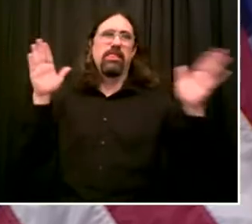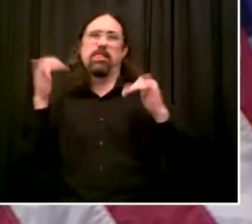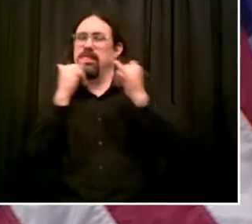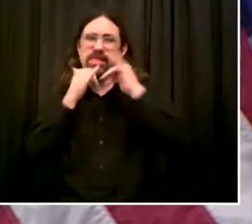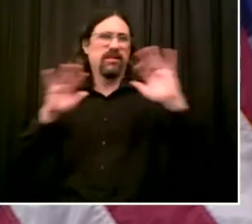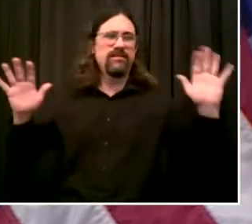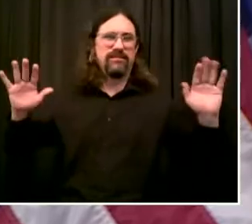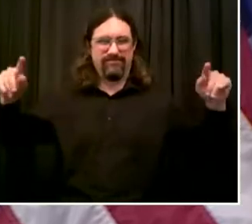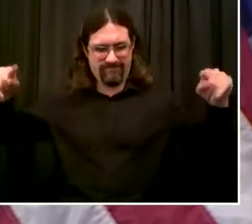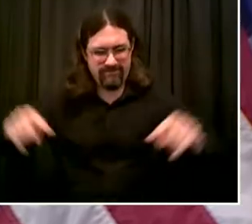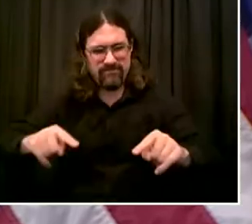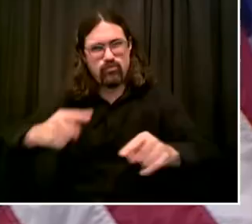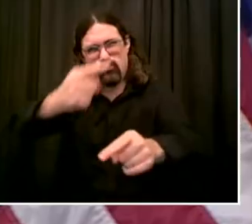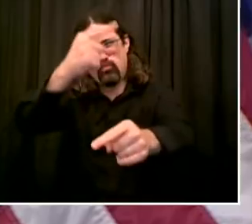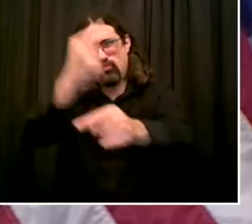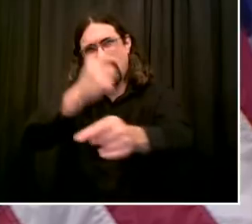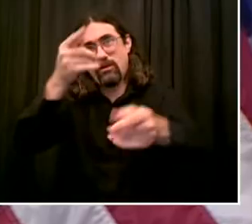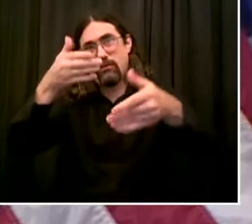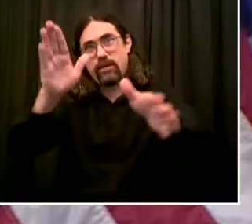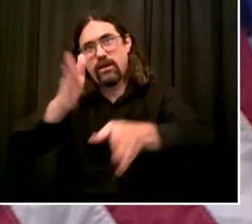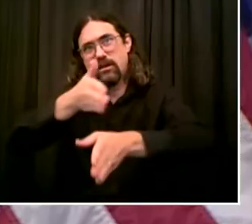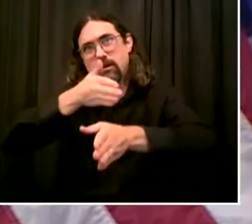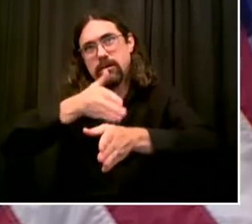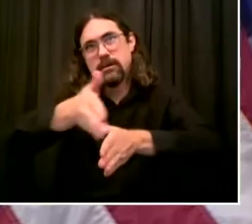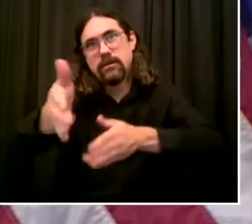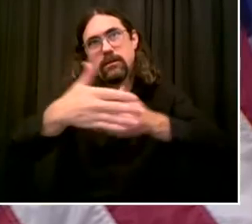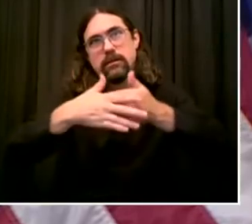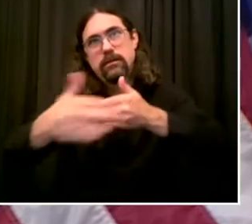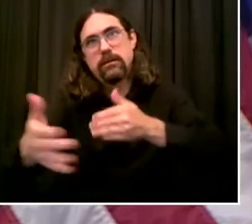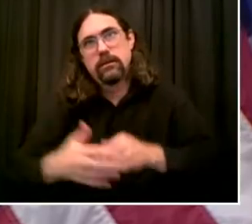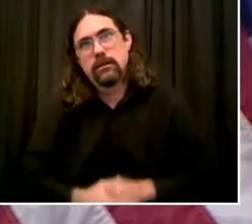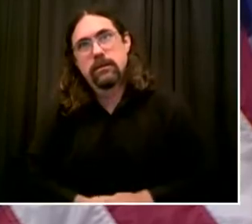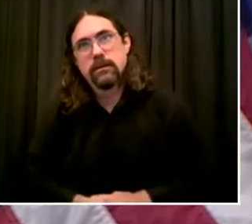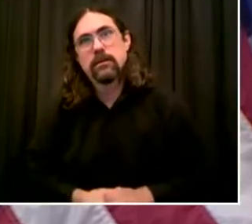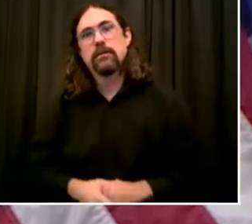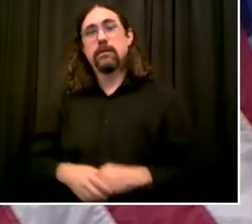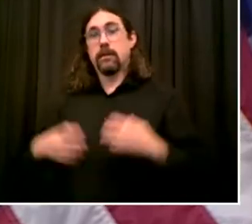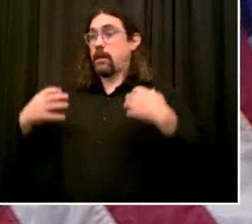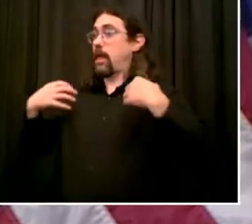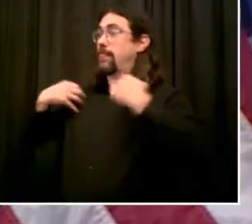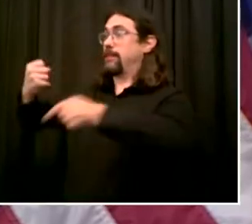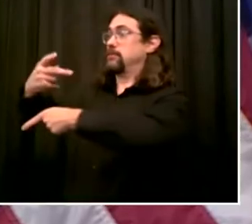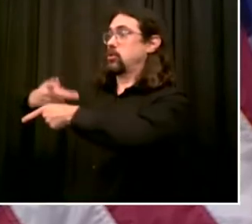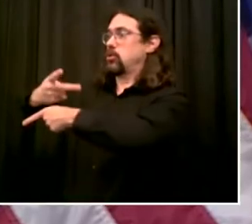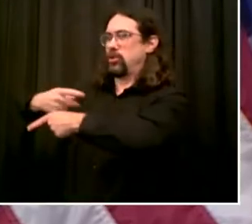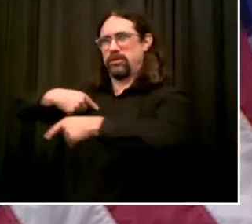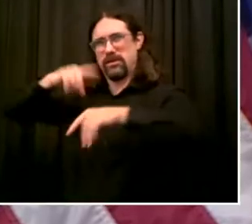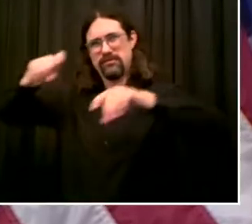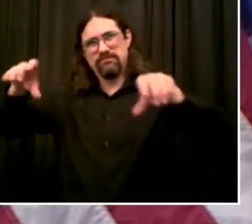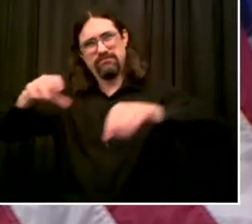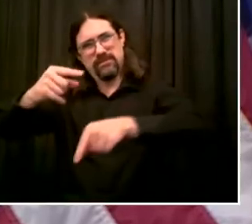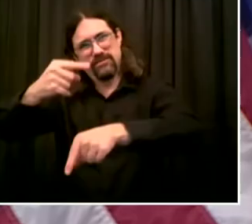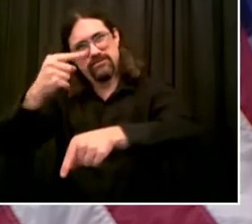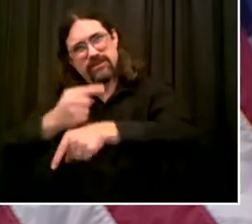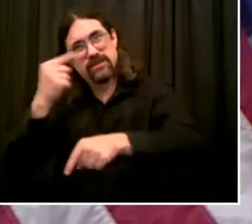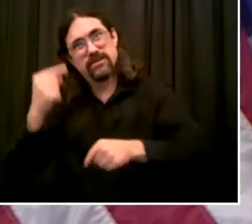WE HAVE í=qTO GET BEATING BACK H